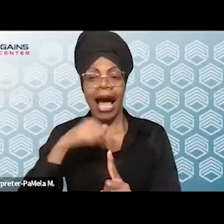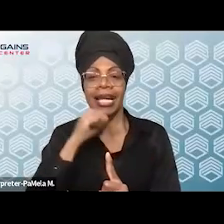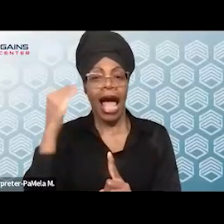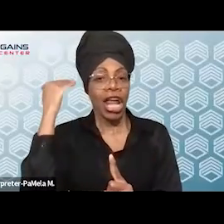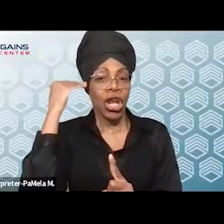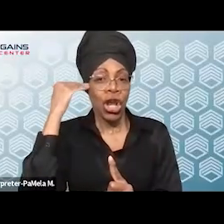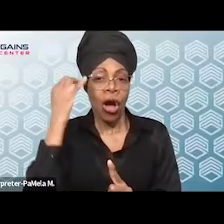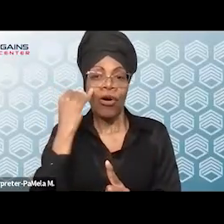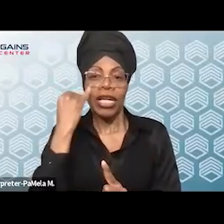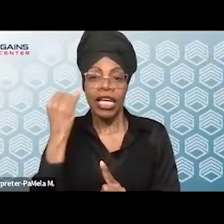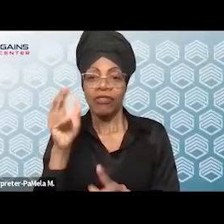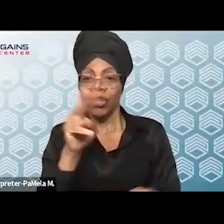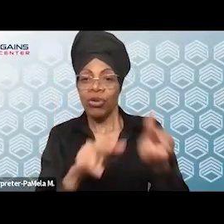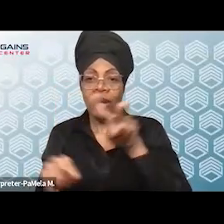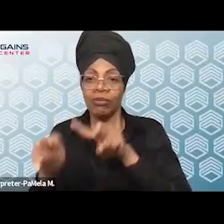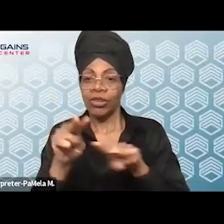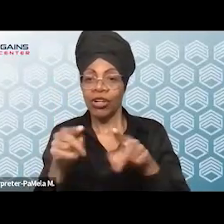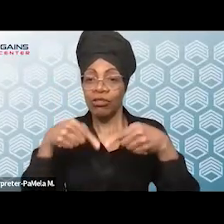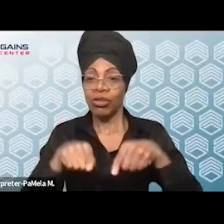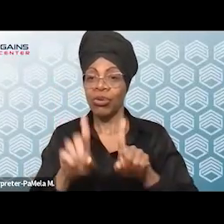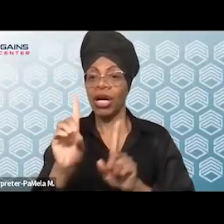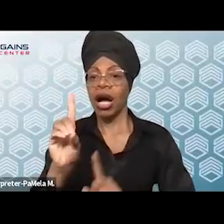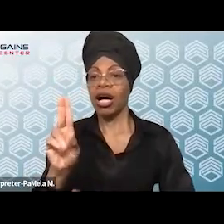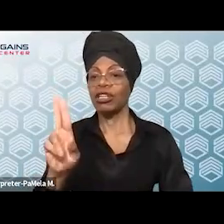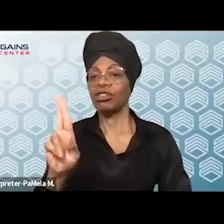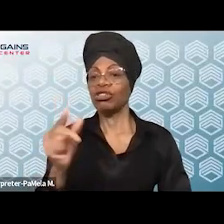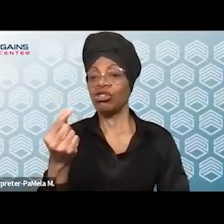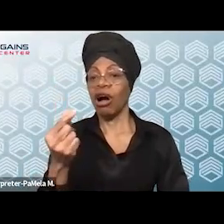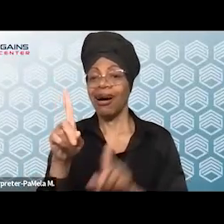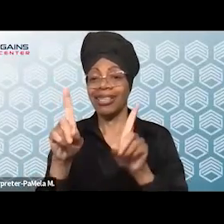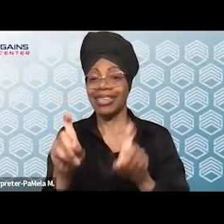an observed urine drug test, but it is, at a minimum,